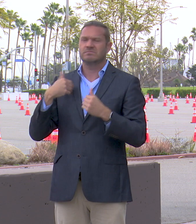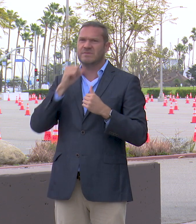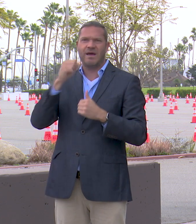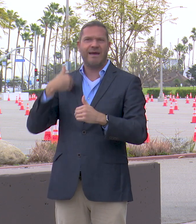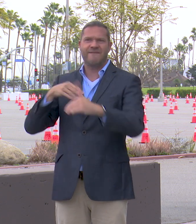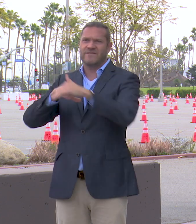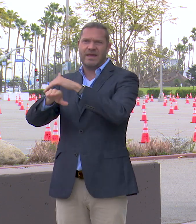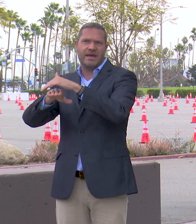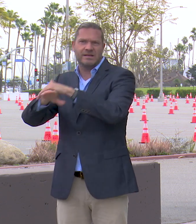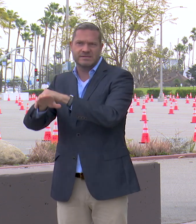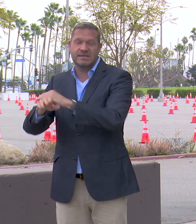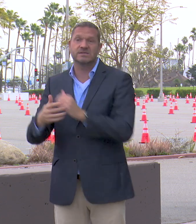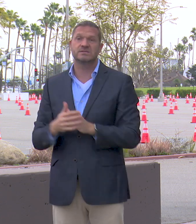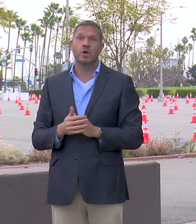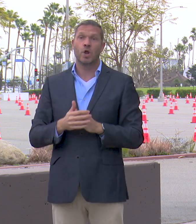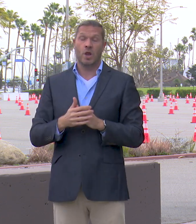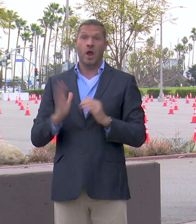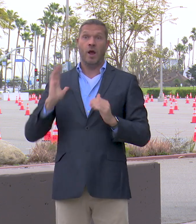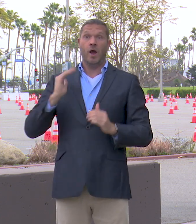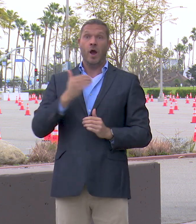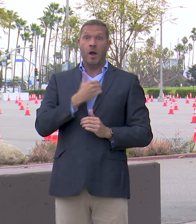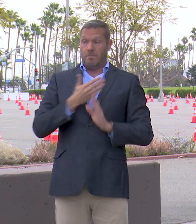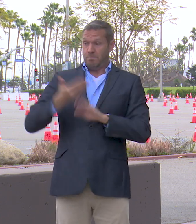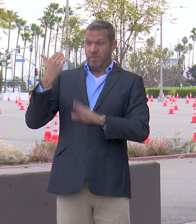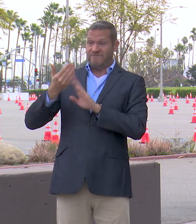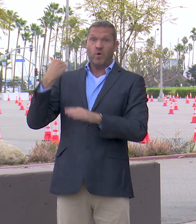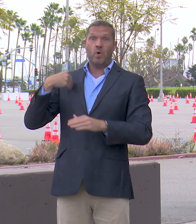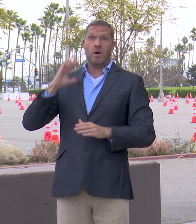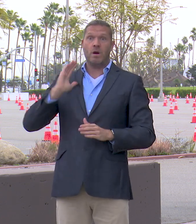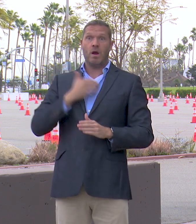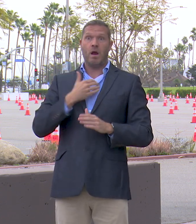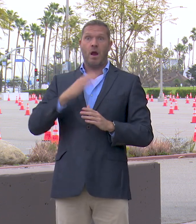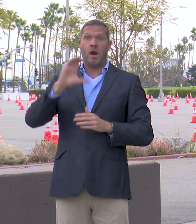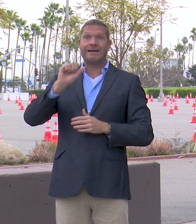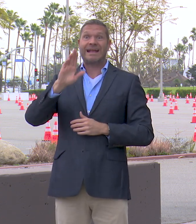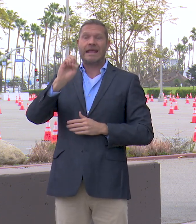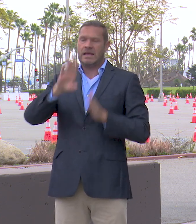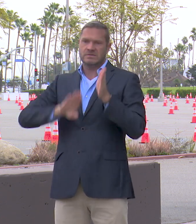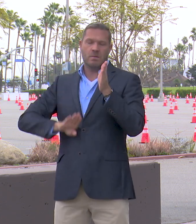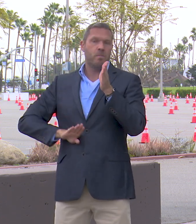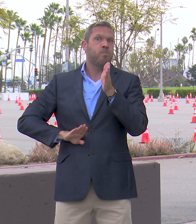New cases are starting to level off but they are still very high.